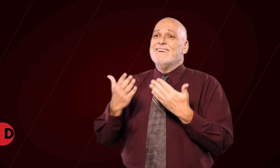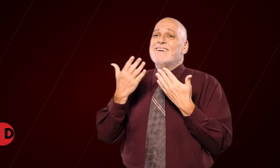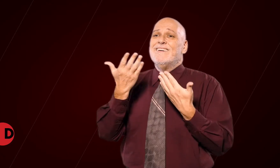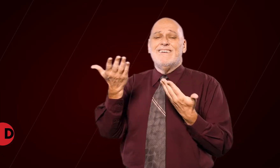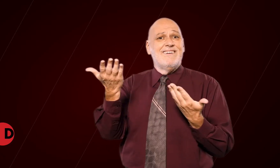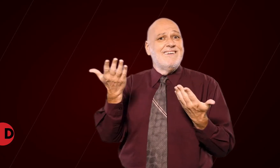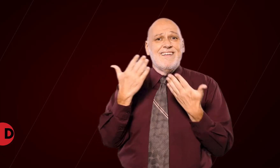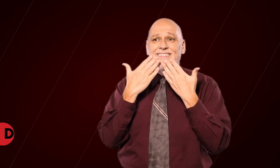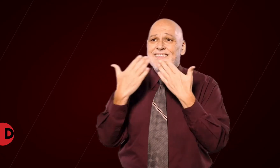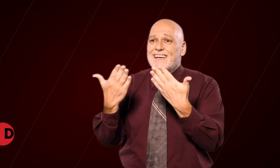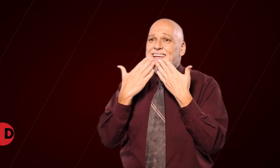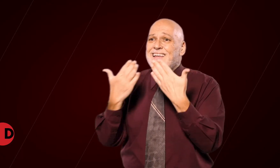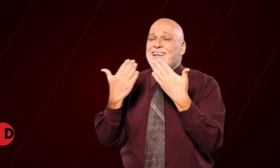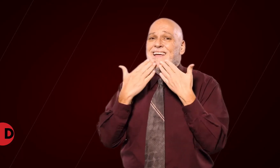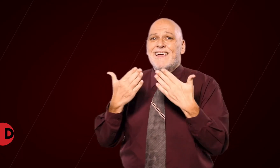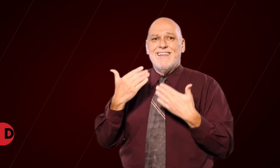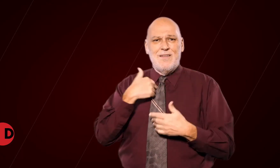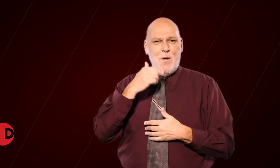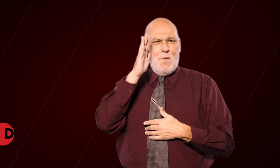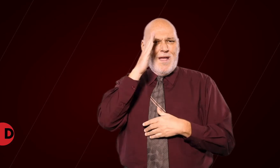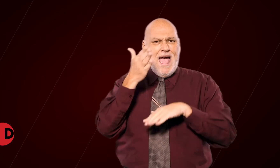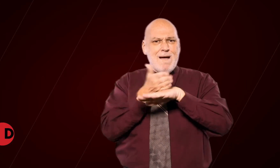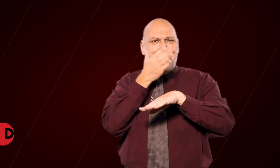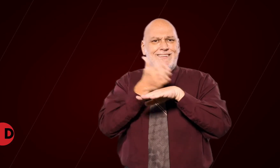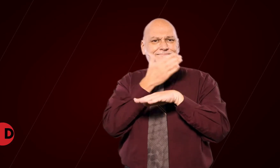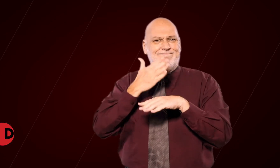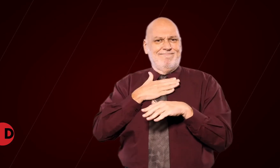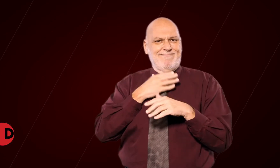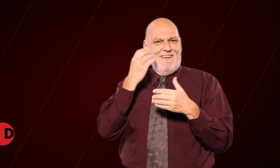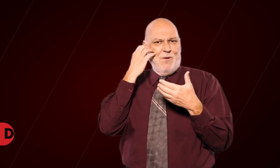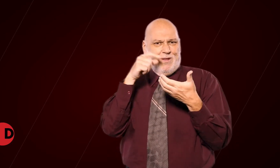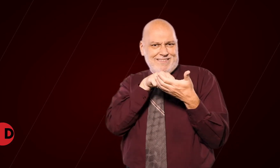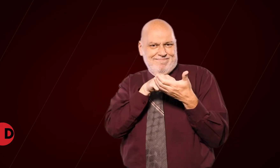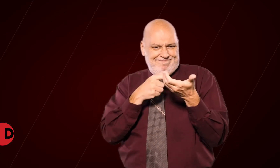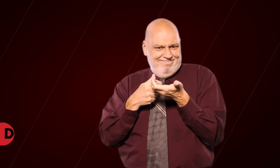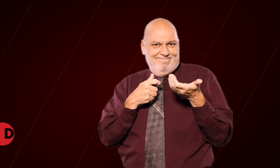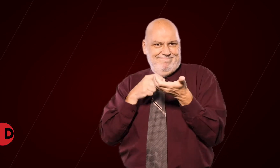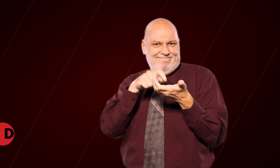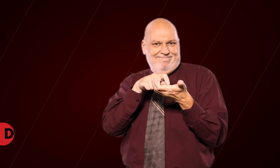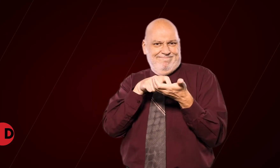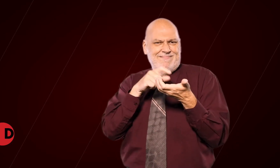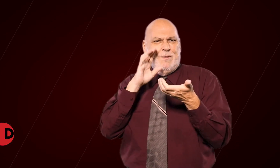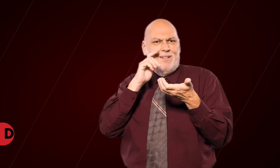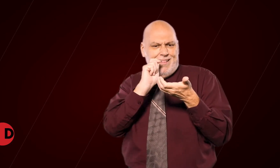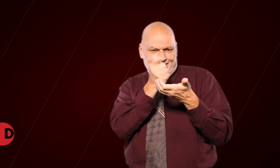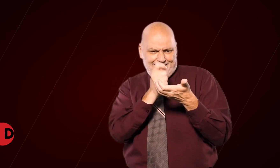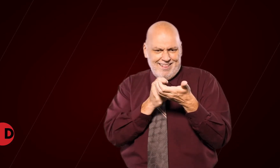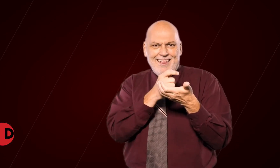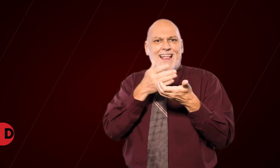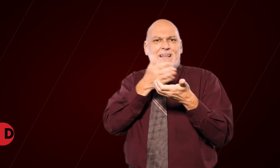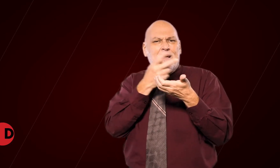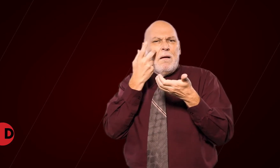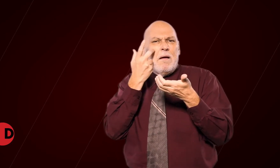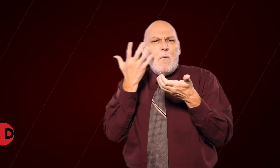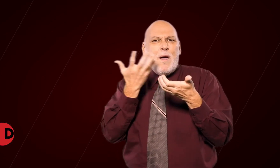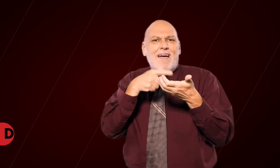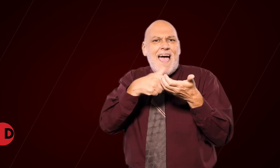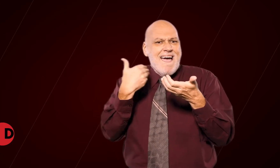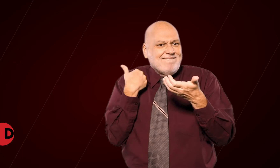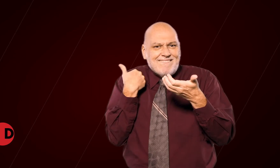[Anselmo]: Thanks, Stephanie.